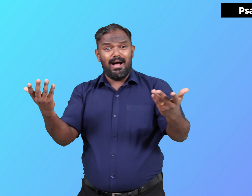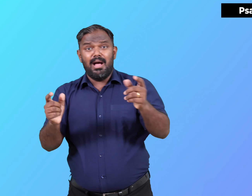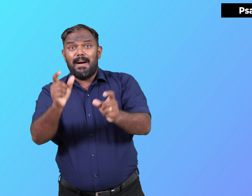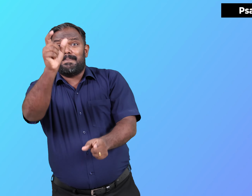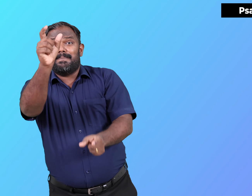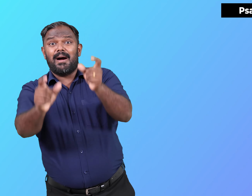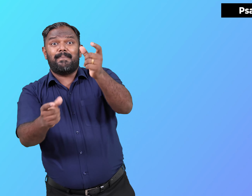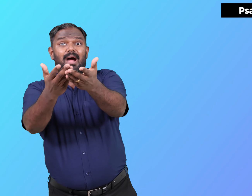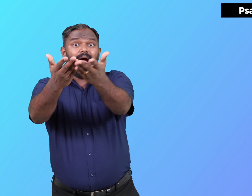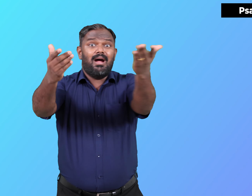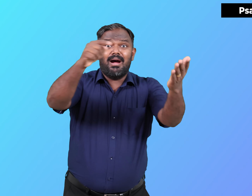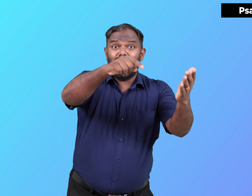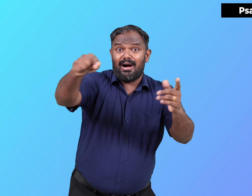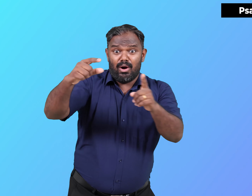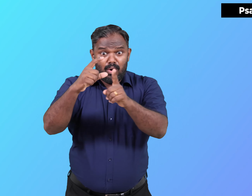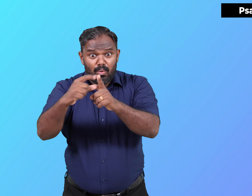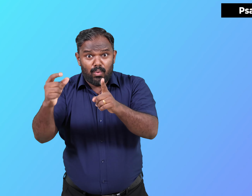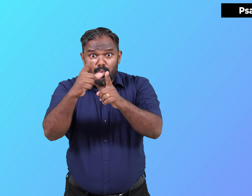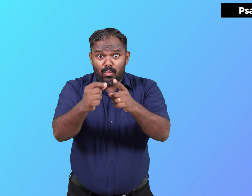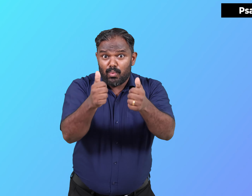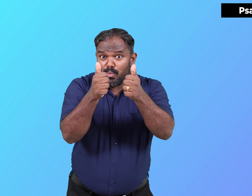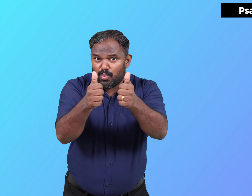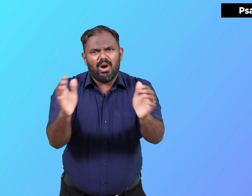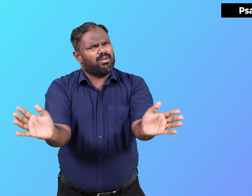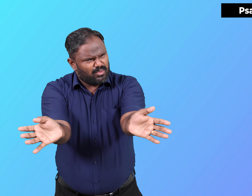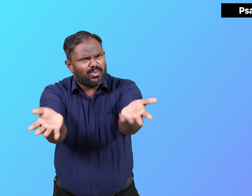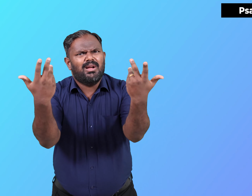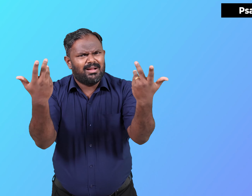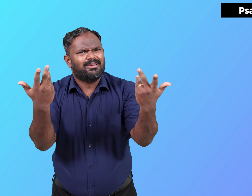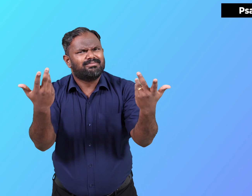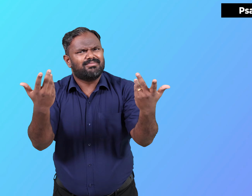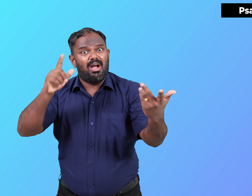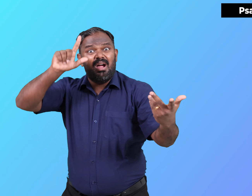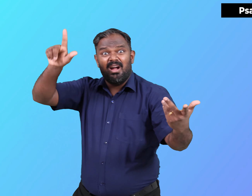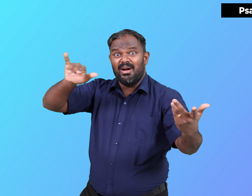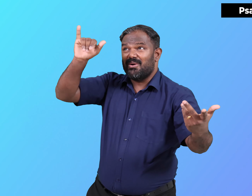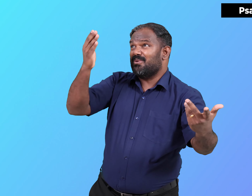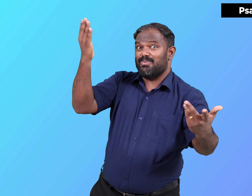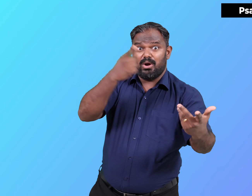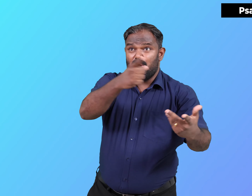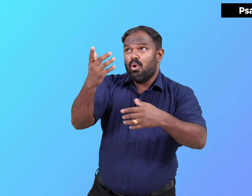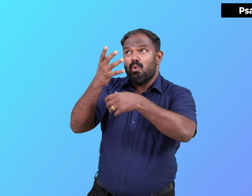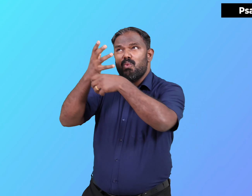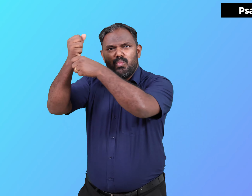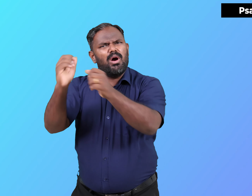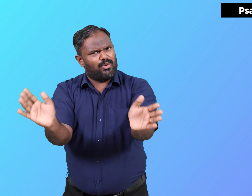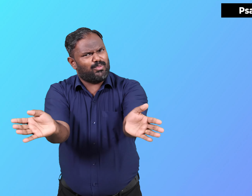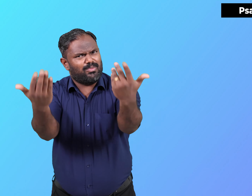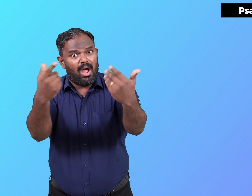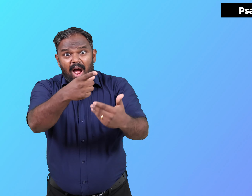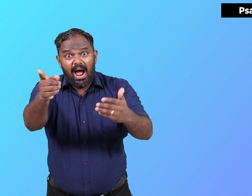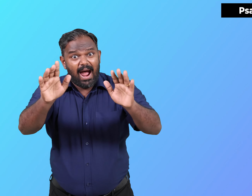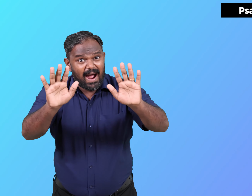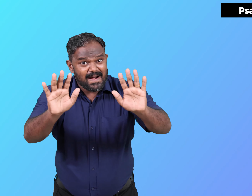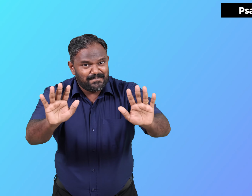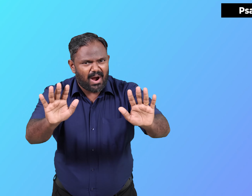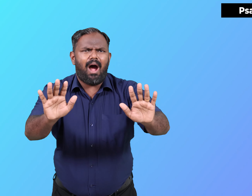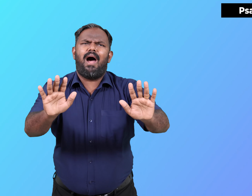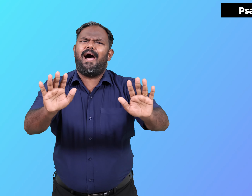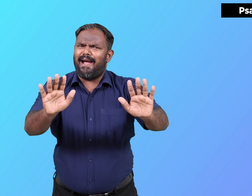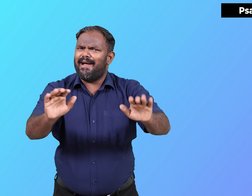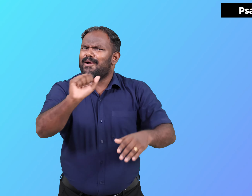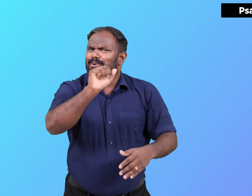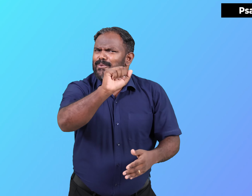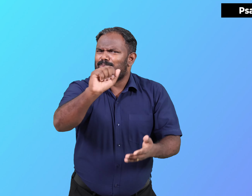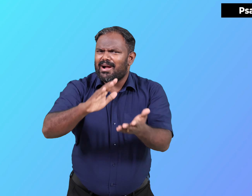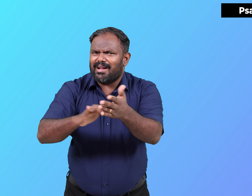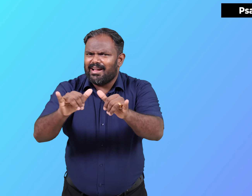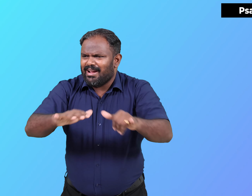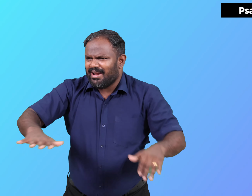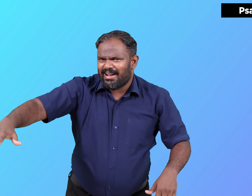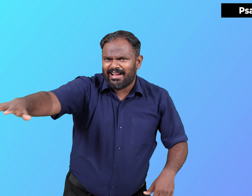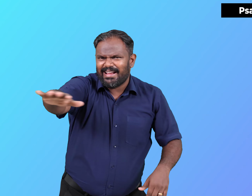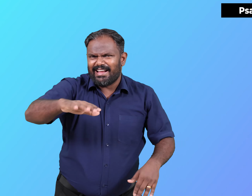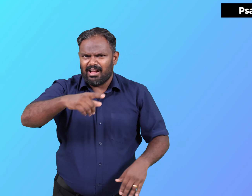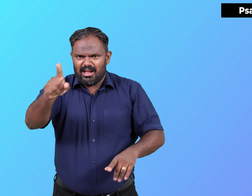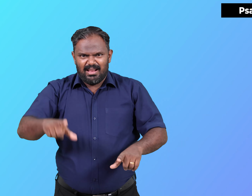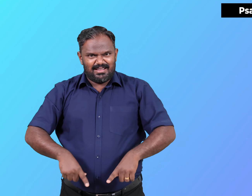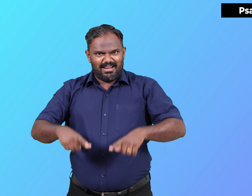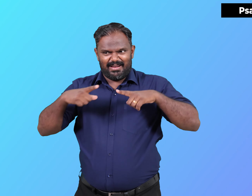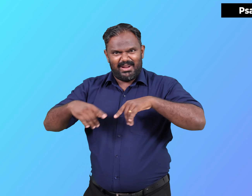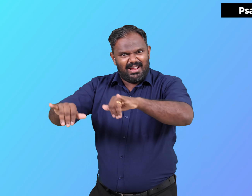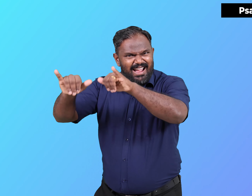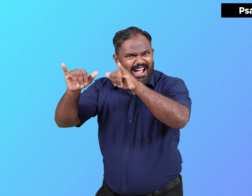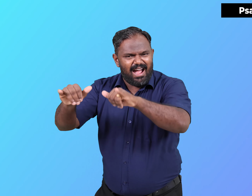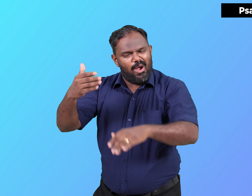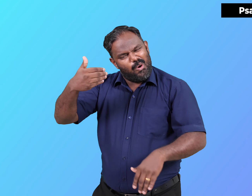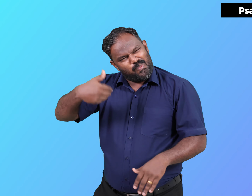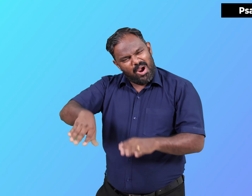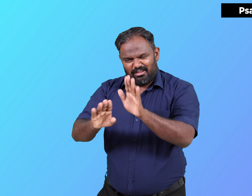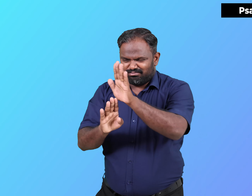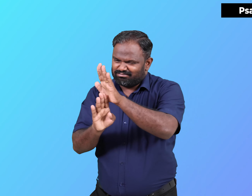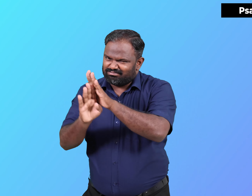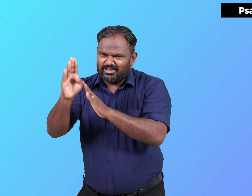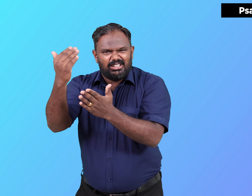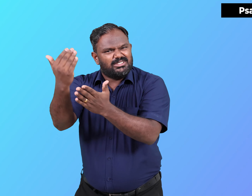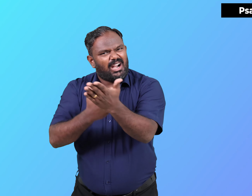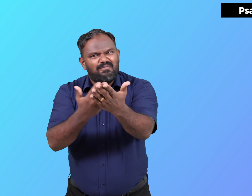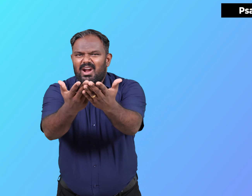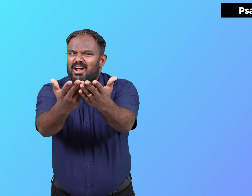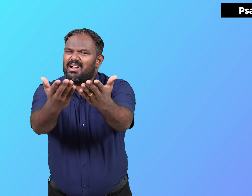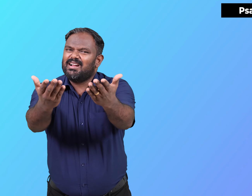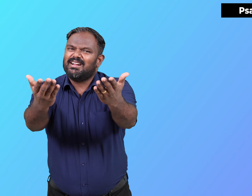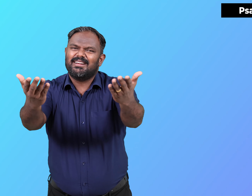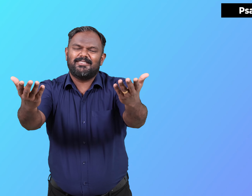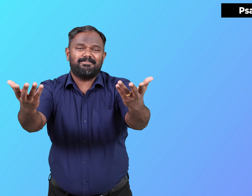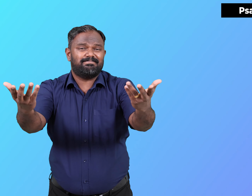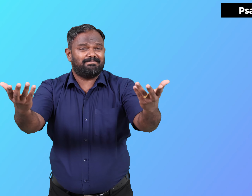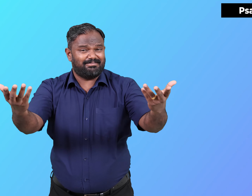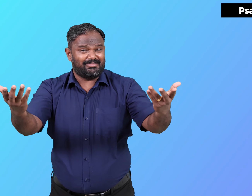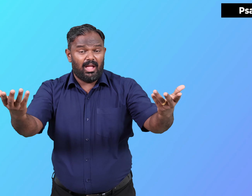Trust in the LORD and do good. Then he will take care of you in your land.